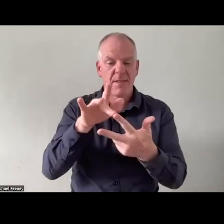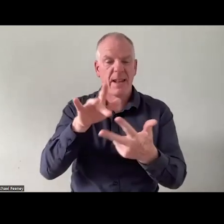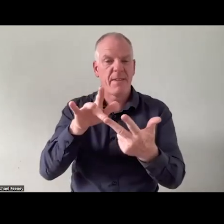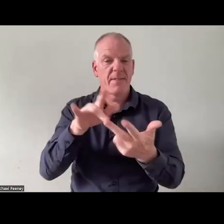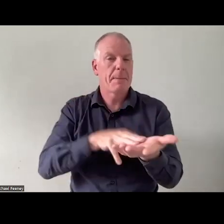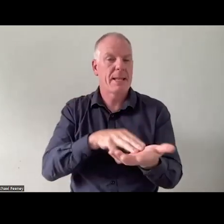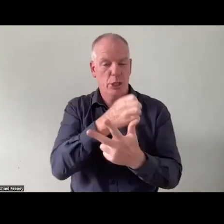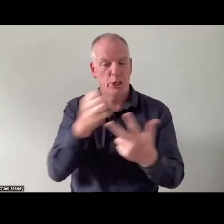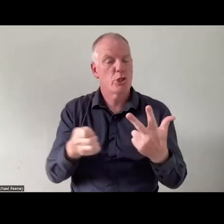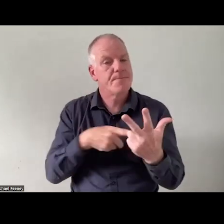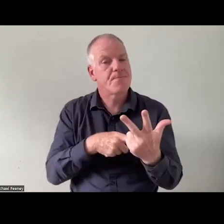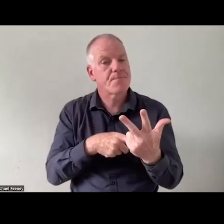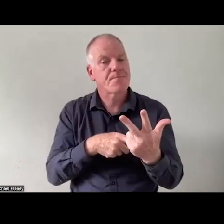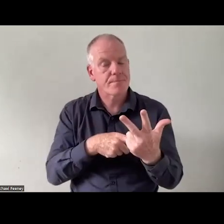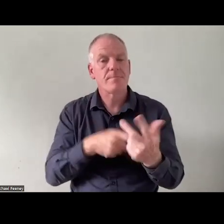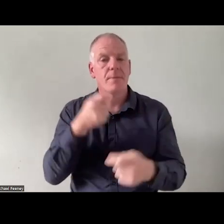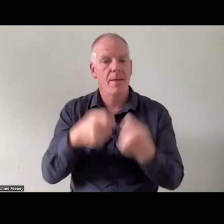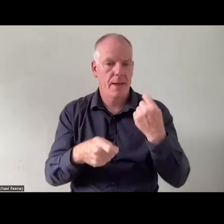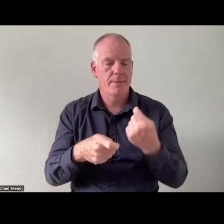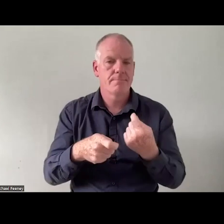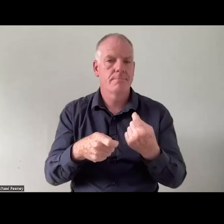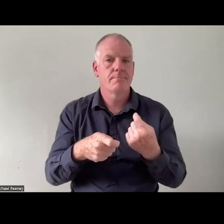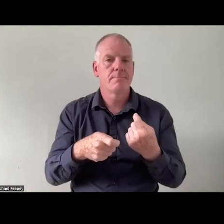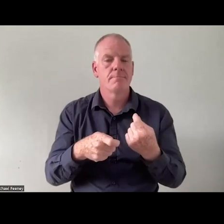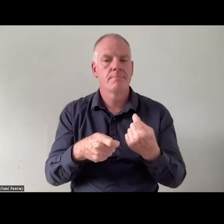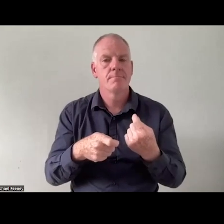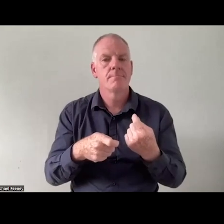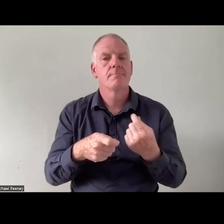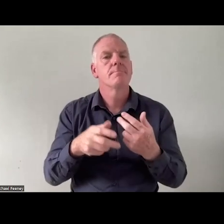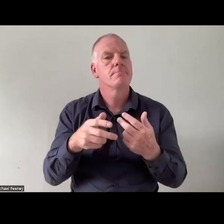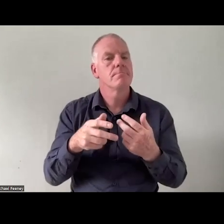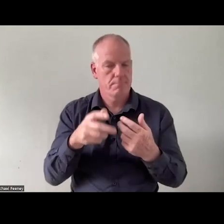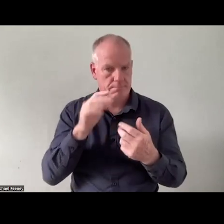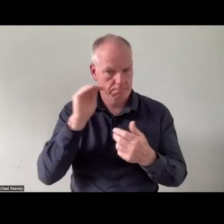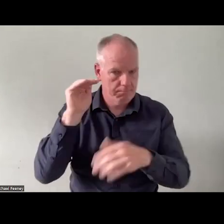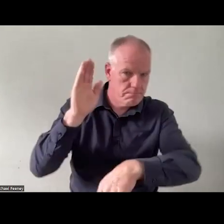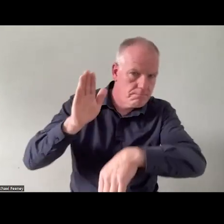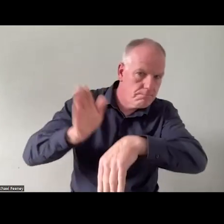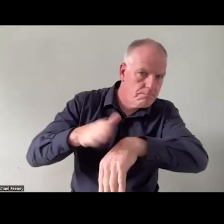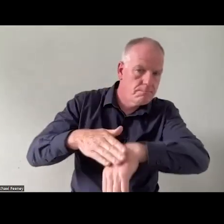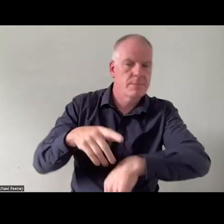and then I will let each know when they are coming up to time. I'll give about a two-minute warning.